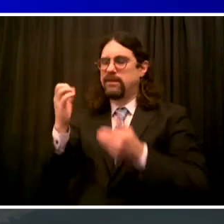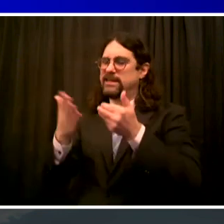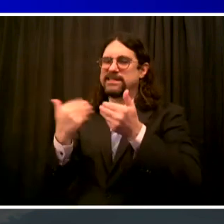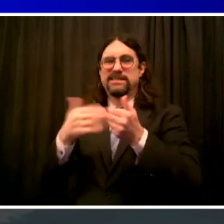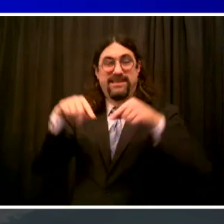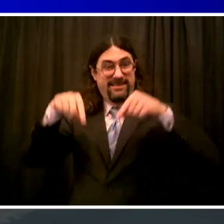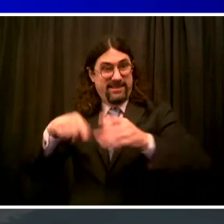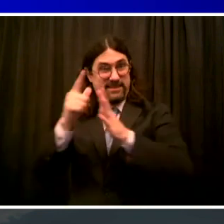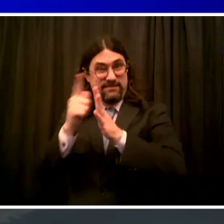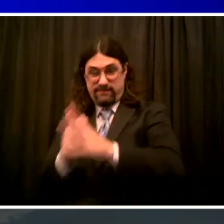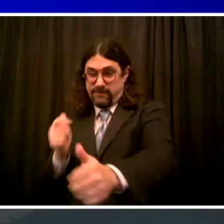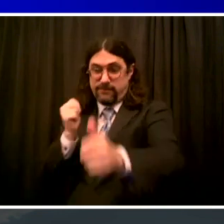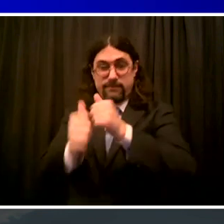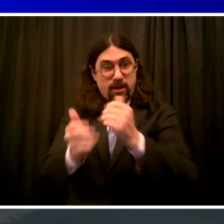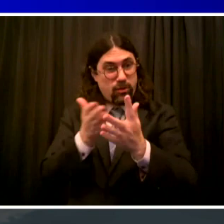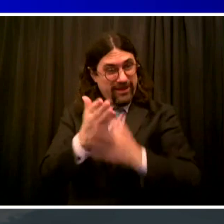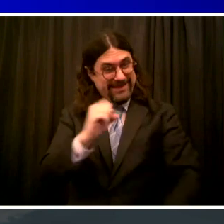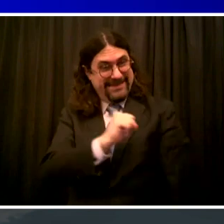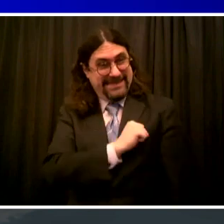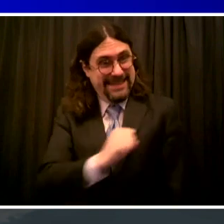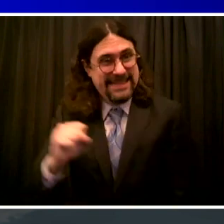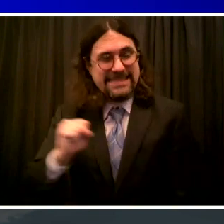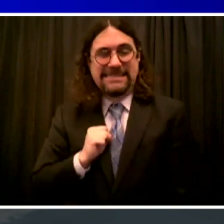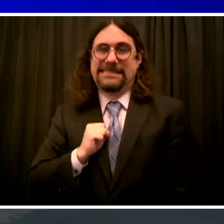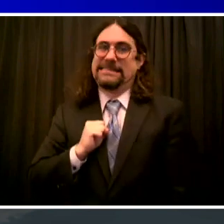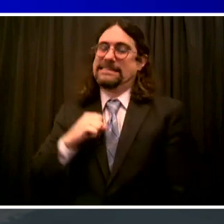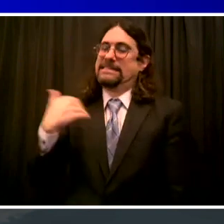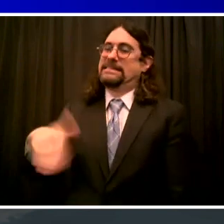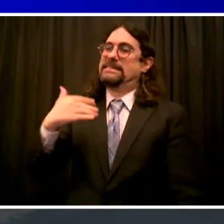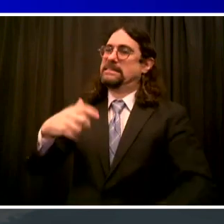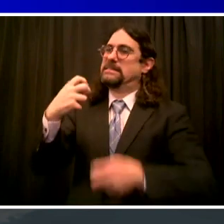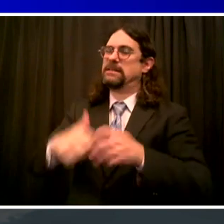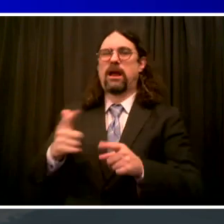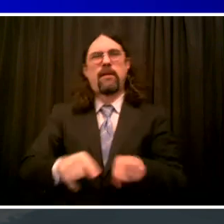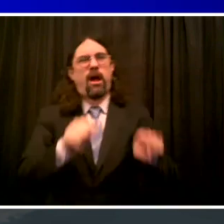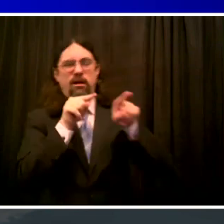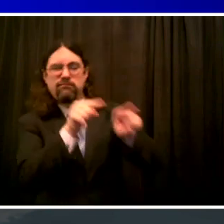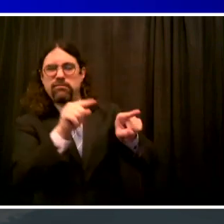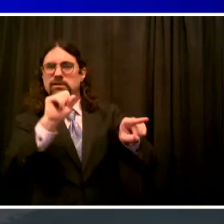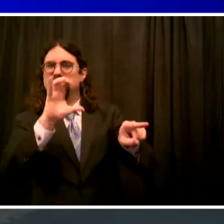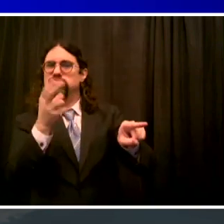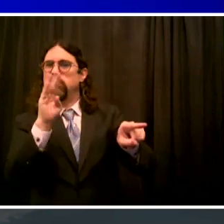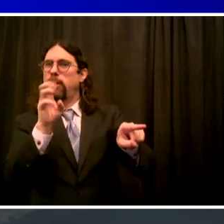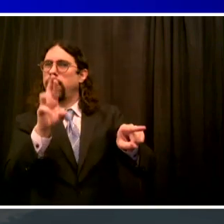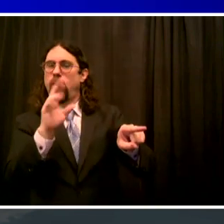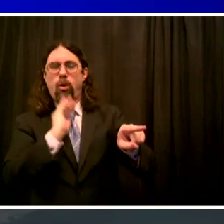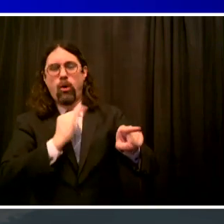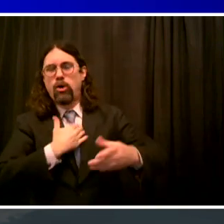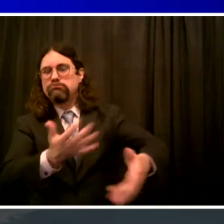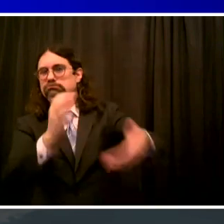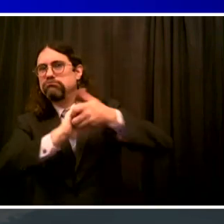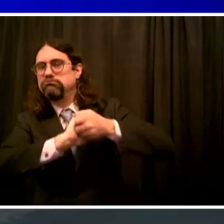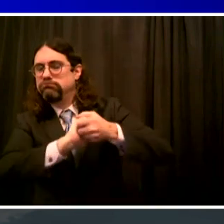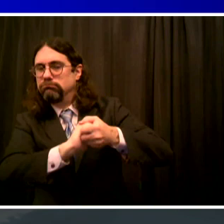EVER. WEE NED THIS VISION TO COME OUT OF THE HOUSE TO GET THROUGH THE SENATE. KWEN OWIT WILL BE A FIGHT.